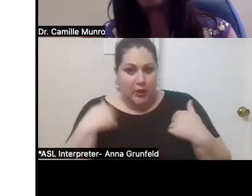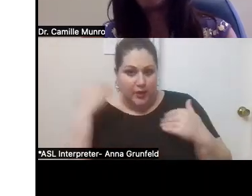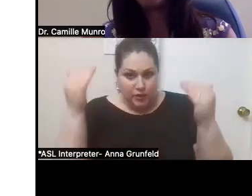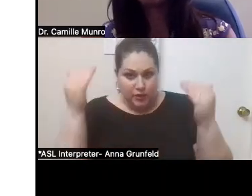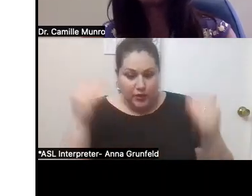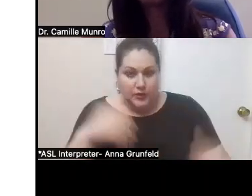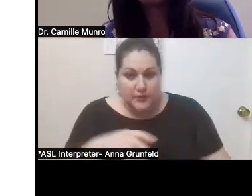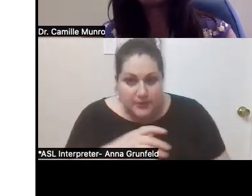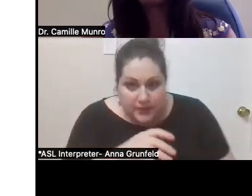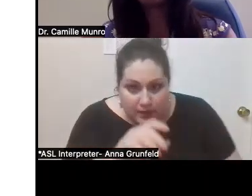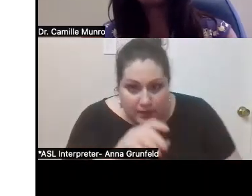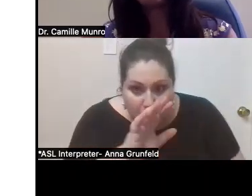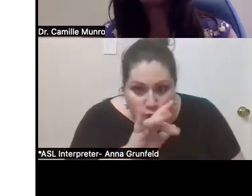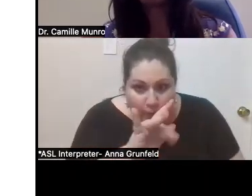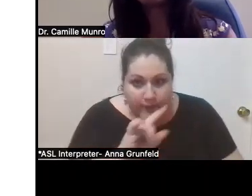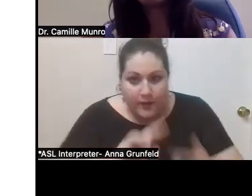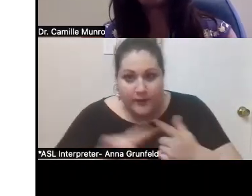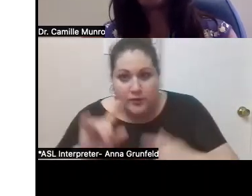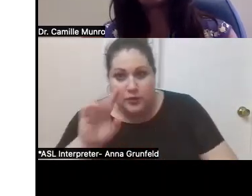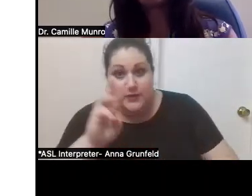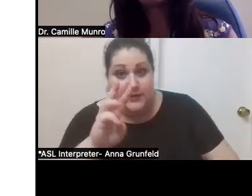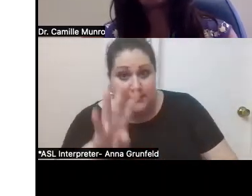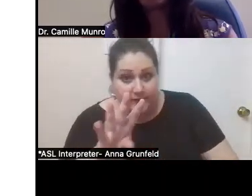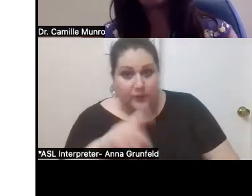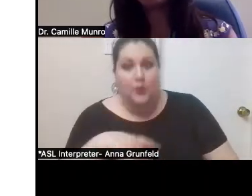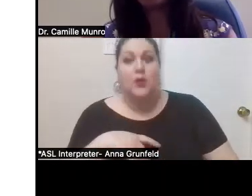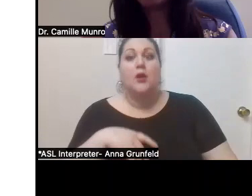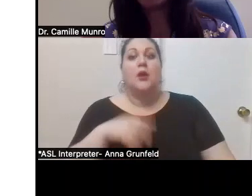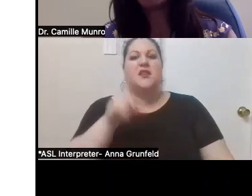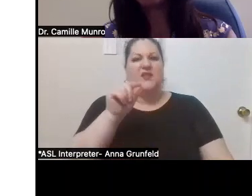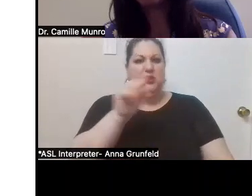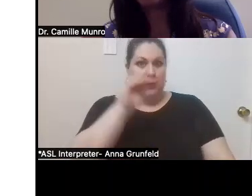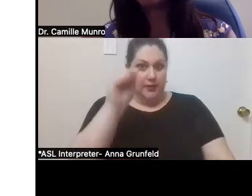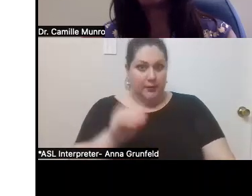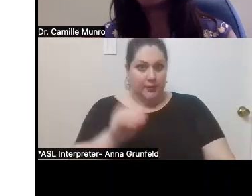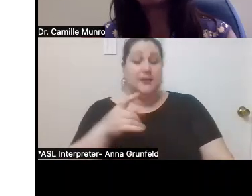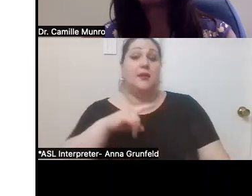And seniors aged 65 years and over 38%.